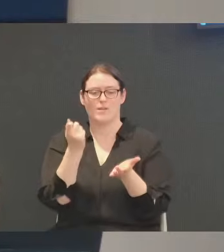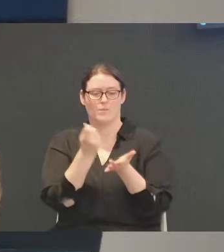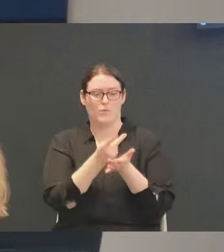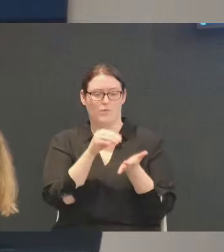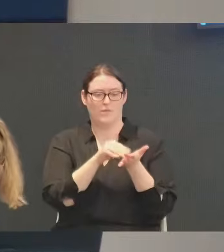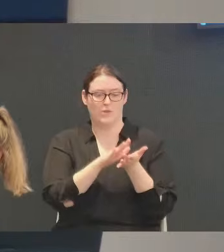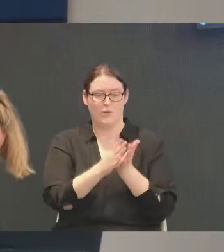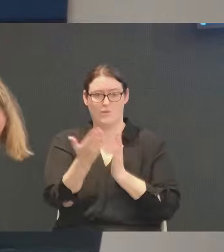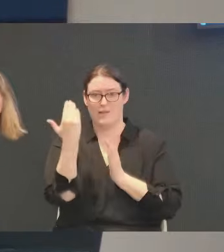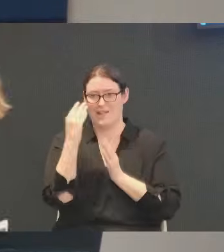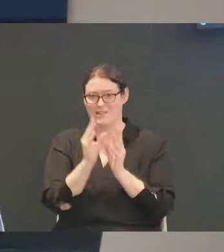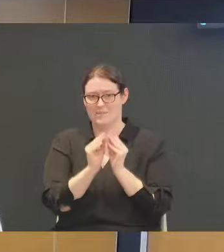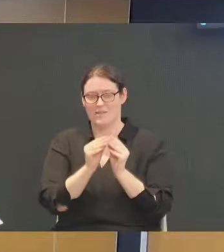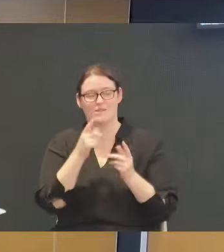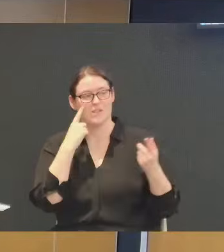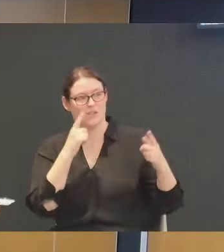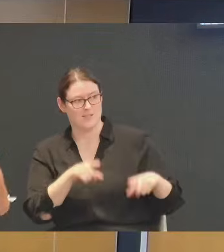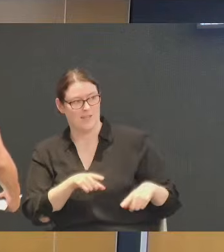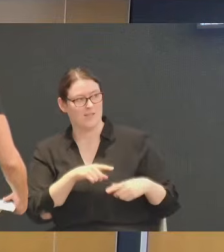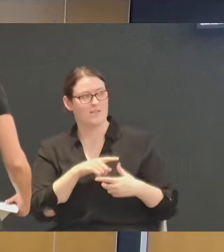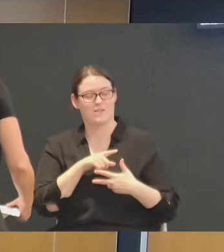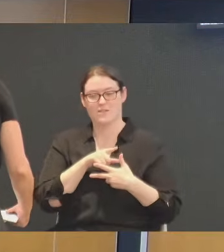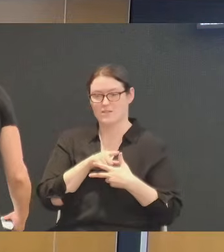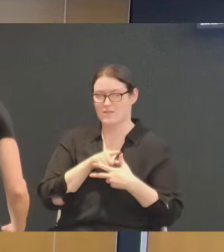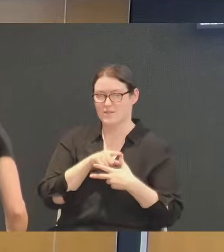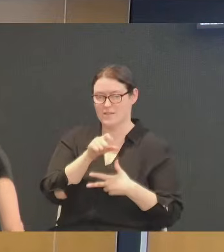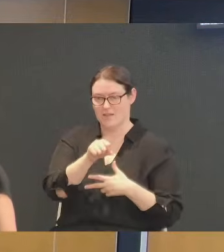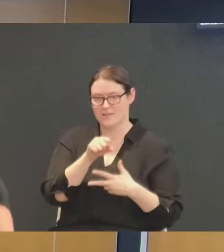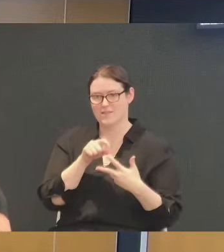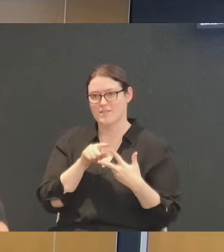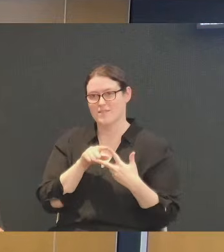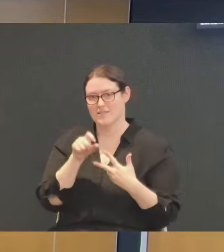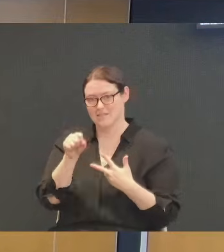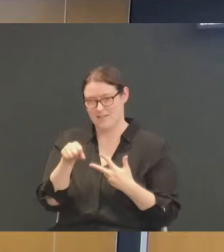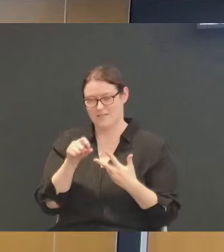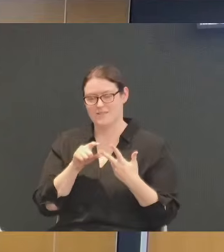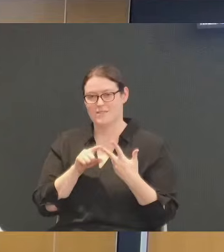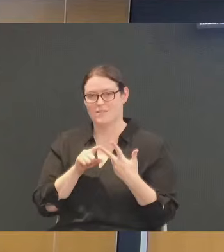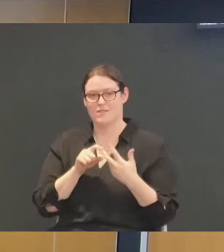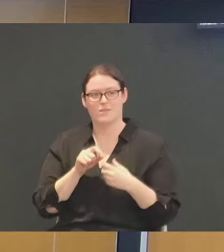previous session. Second. Commissioner Summerow Dumas. Yes. Commissioner Driehaus. Yes. Thank you